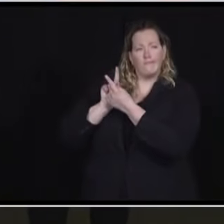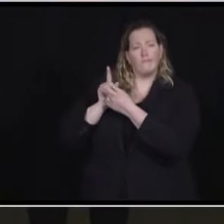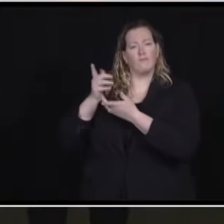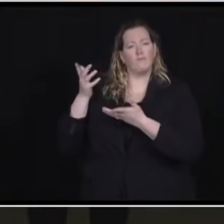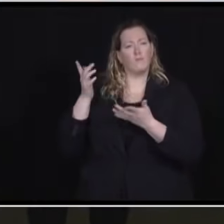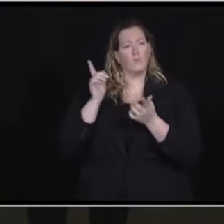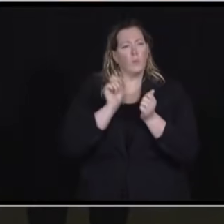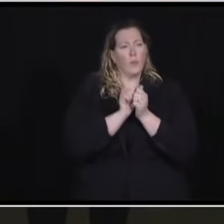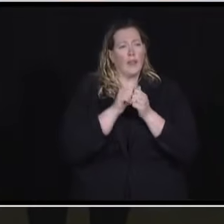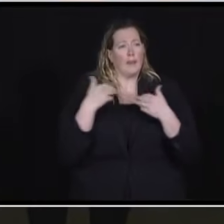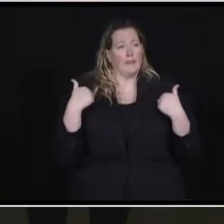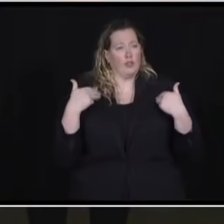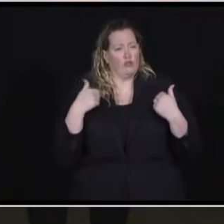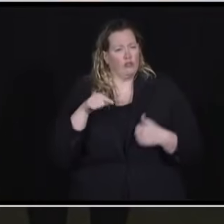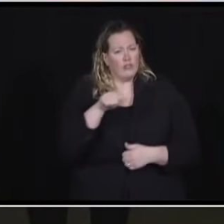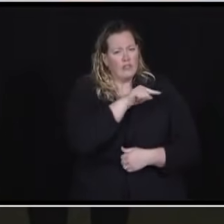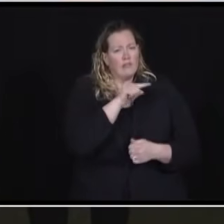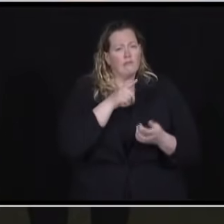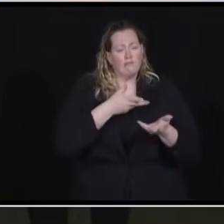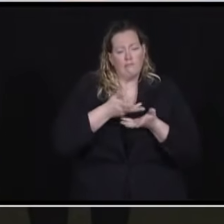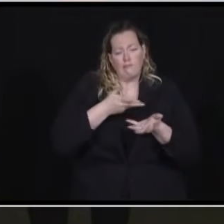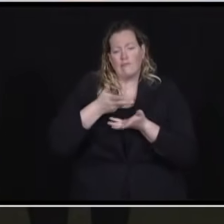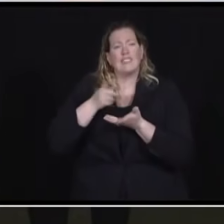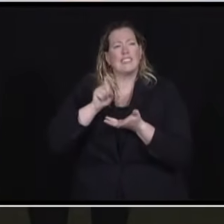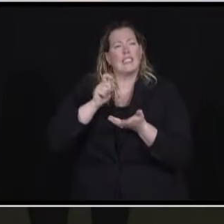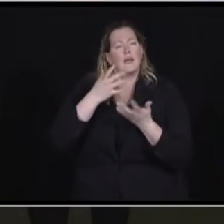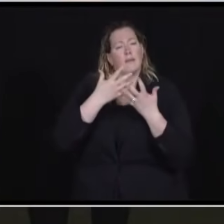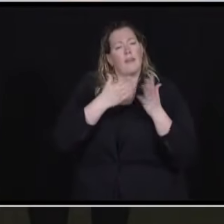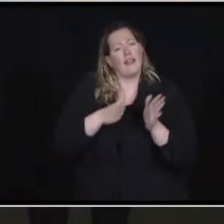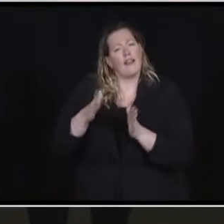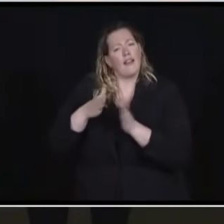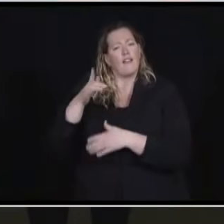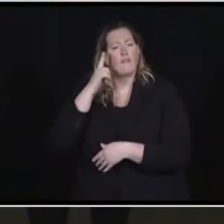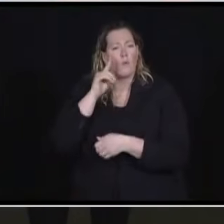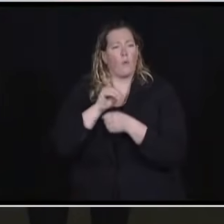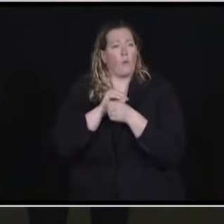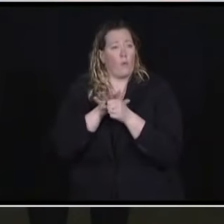and Jones to discuss plans for the rollout of COVID-19 vaccines in